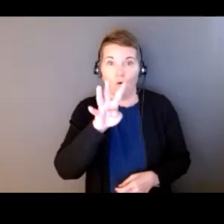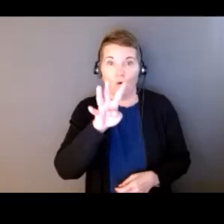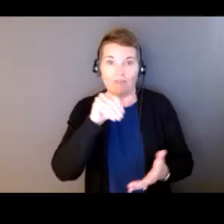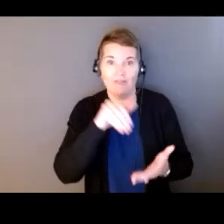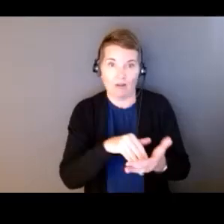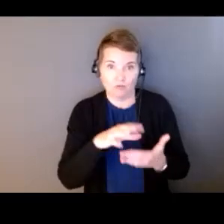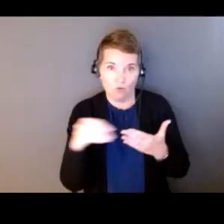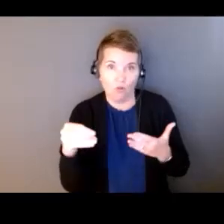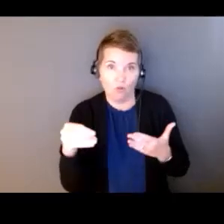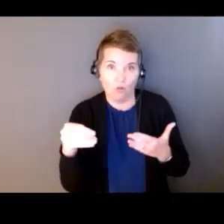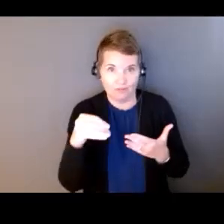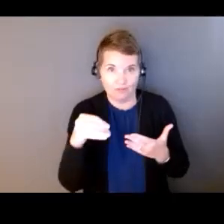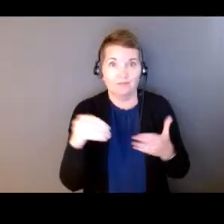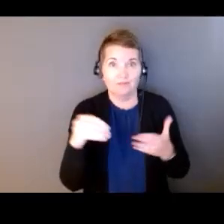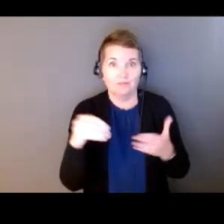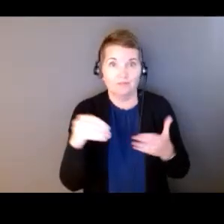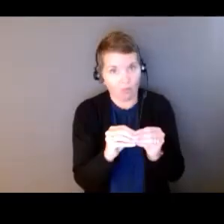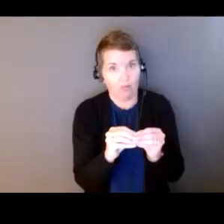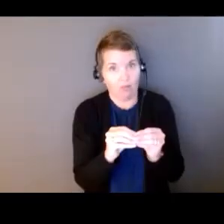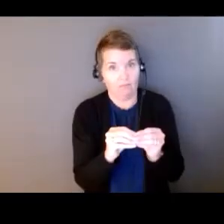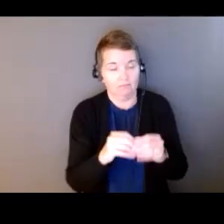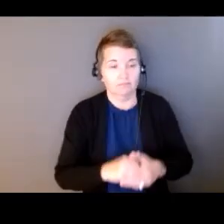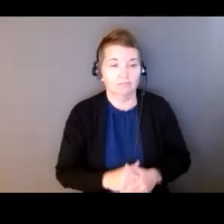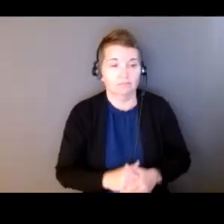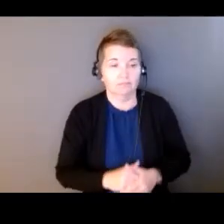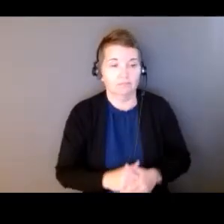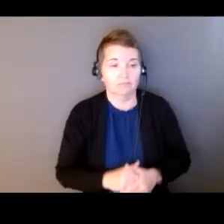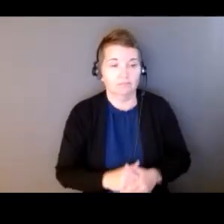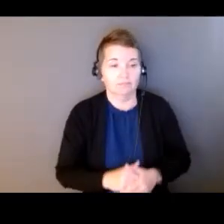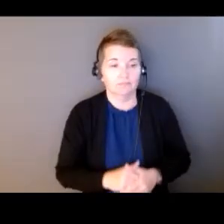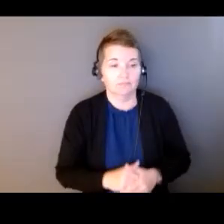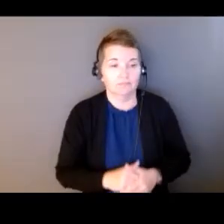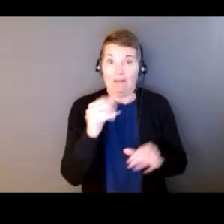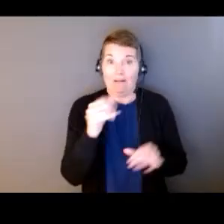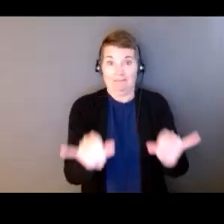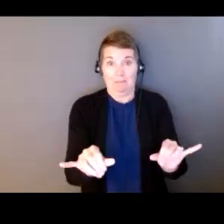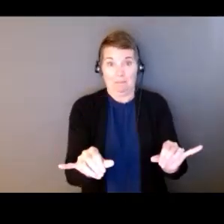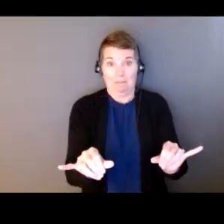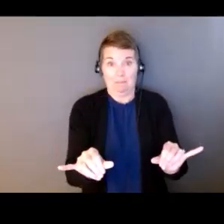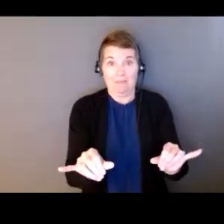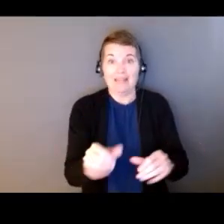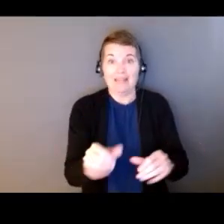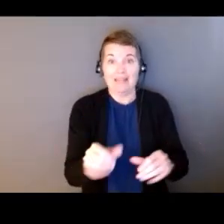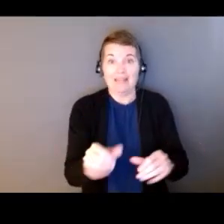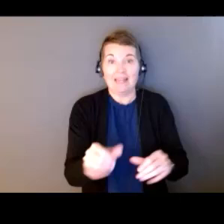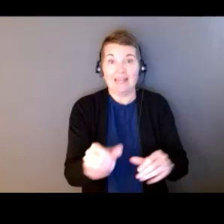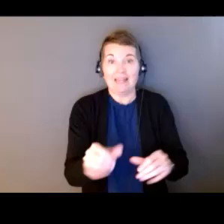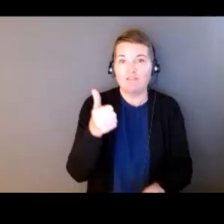One thing that is staying the same is that self-presentation is eligible only for